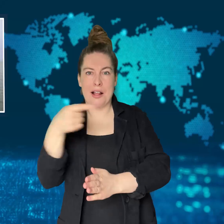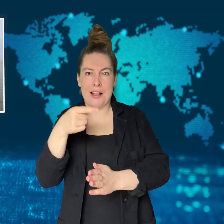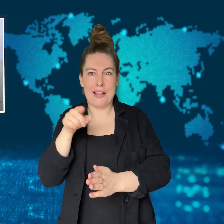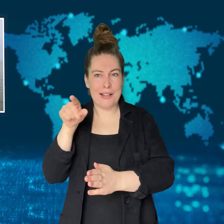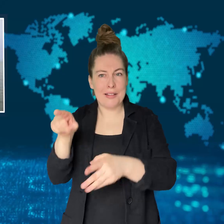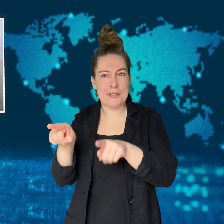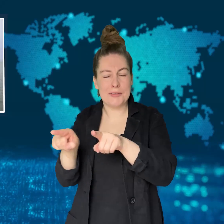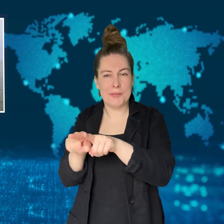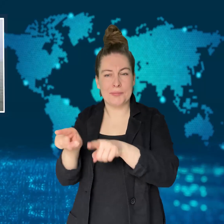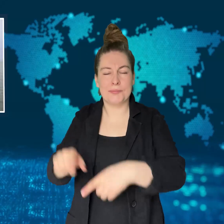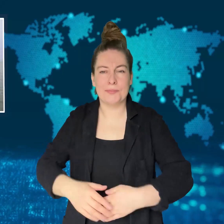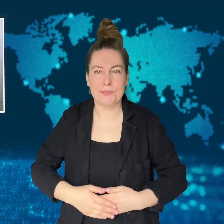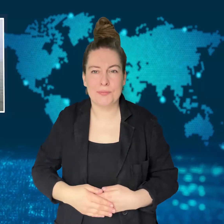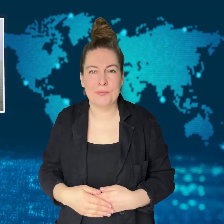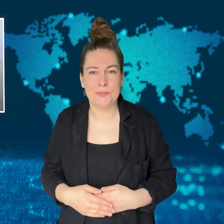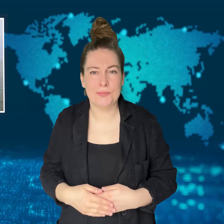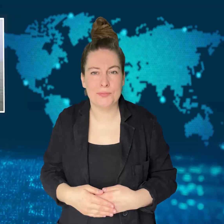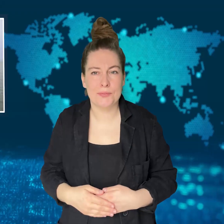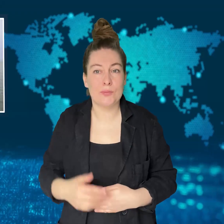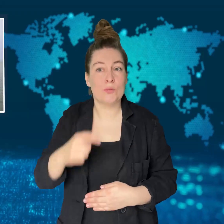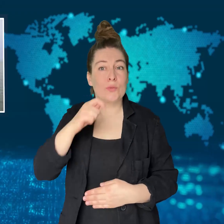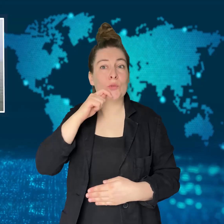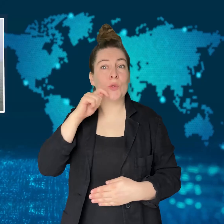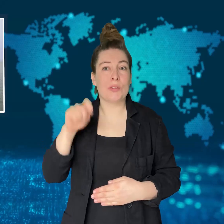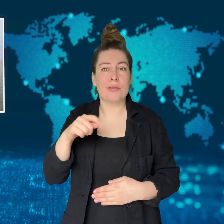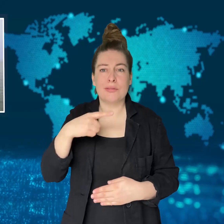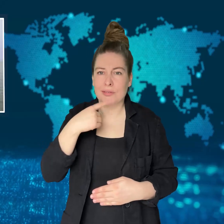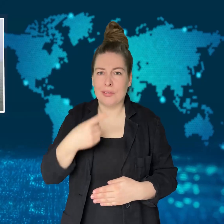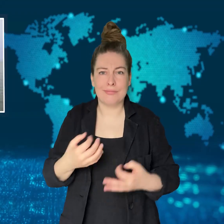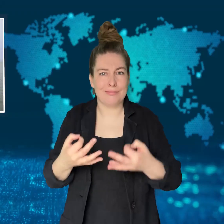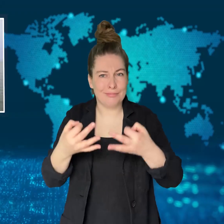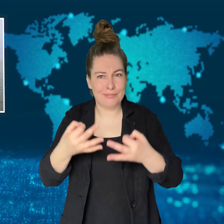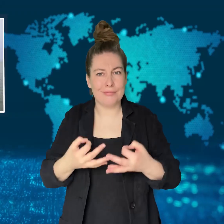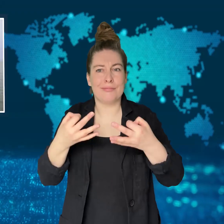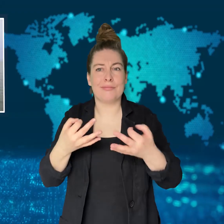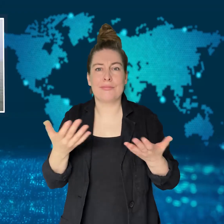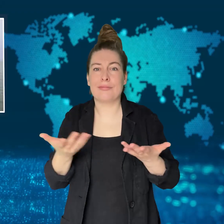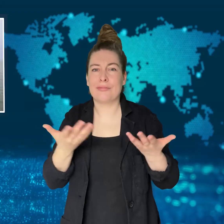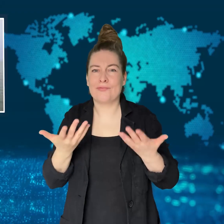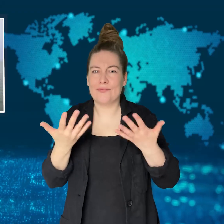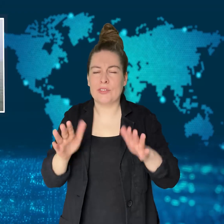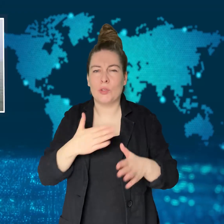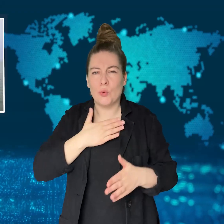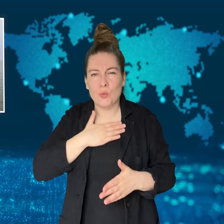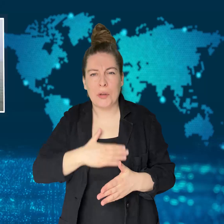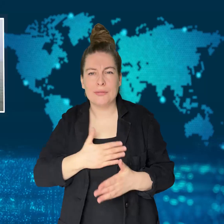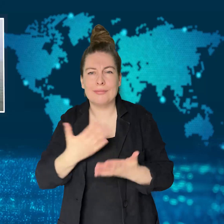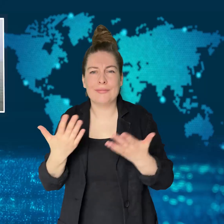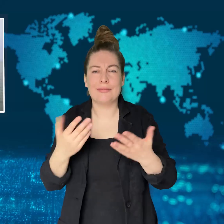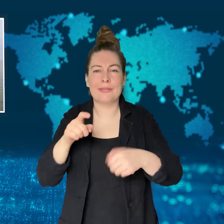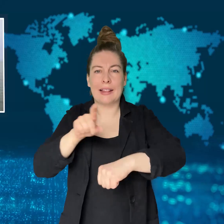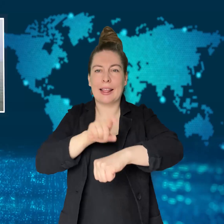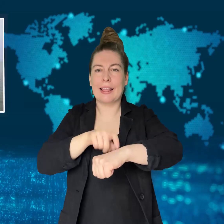have been several cross border attacks. A Ukrainian drone attacked an